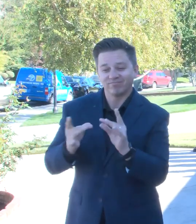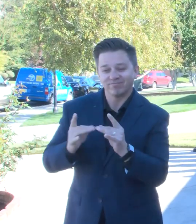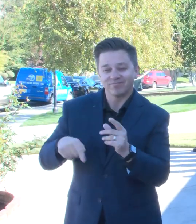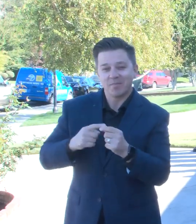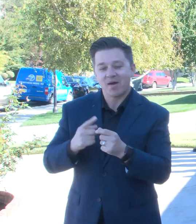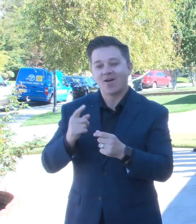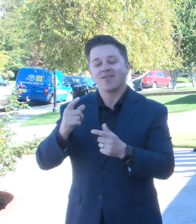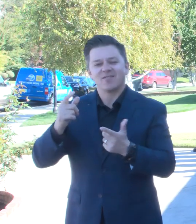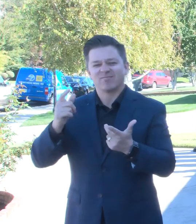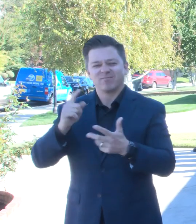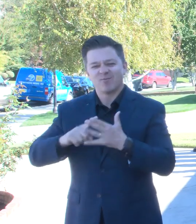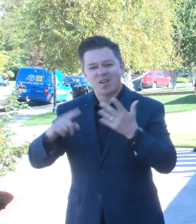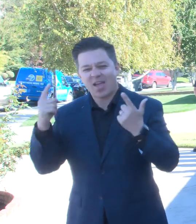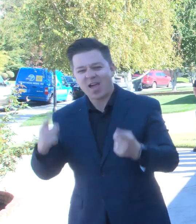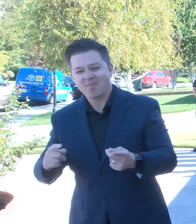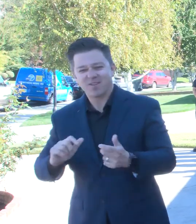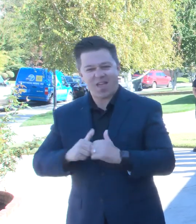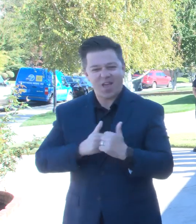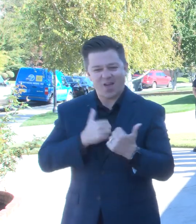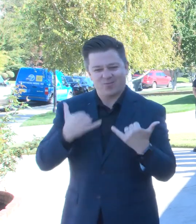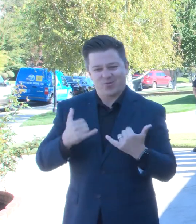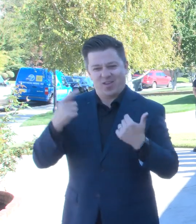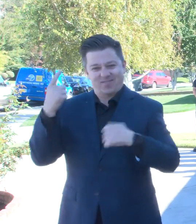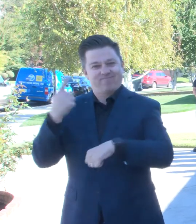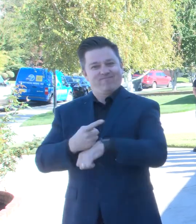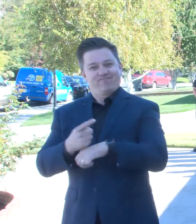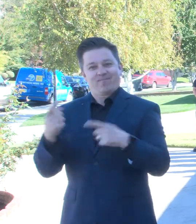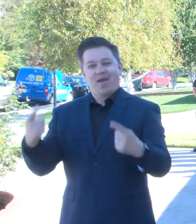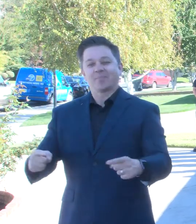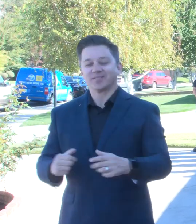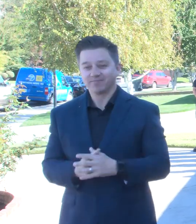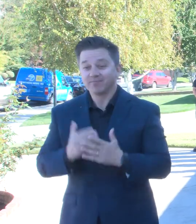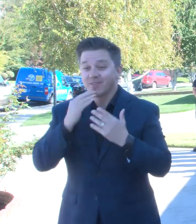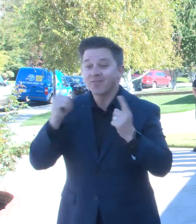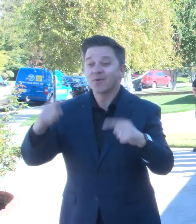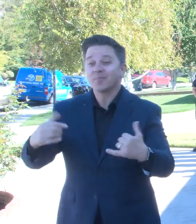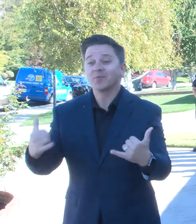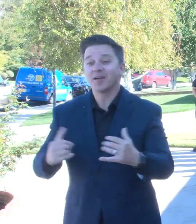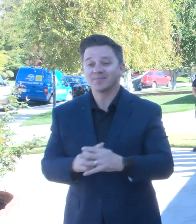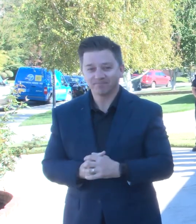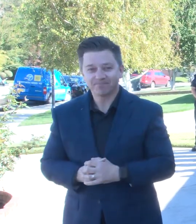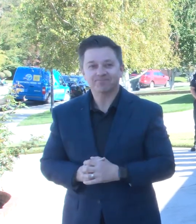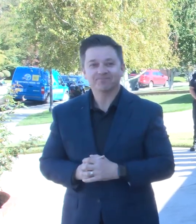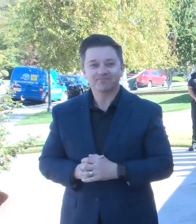bit about how we got to this day so thank you very much for being here